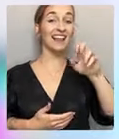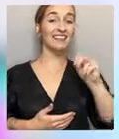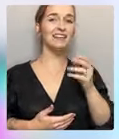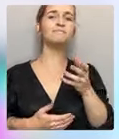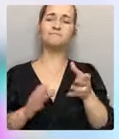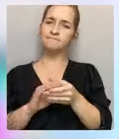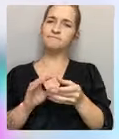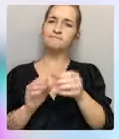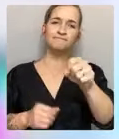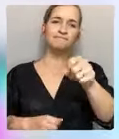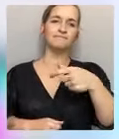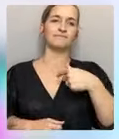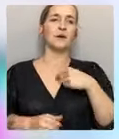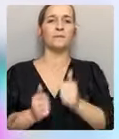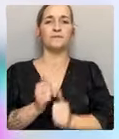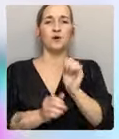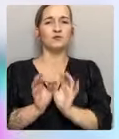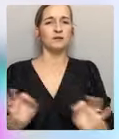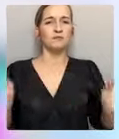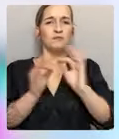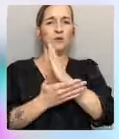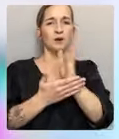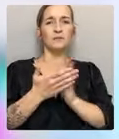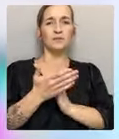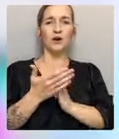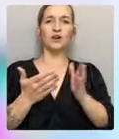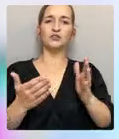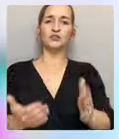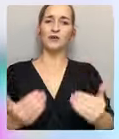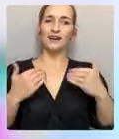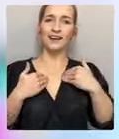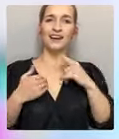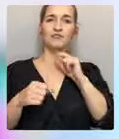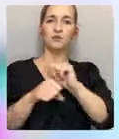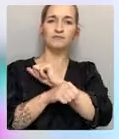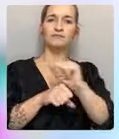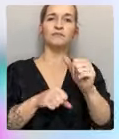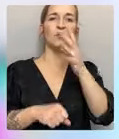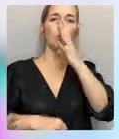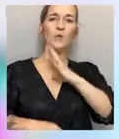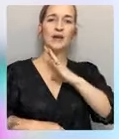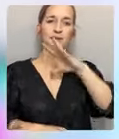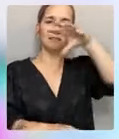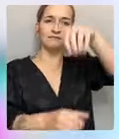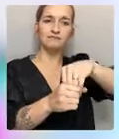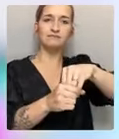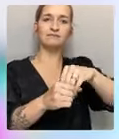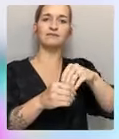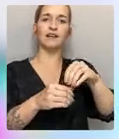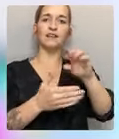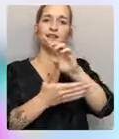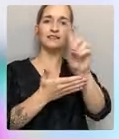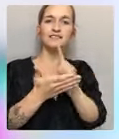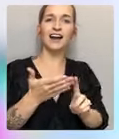I would say that the most important part is to actually have women working on the product. Designing from the get-go,